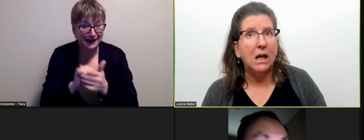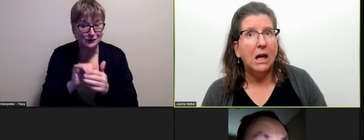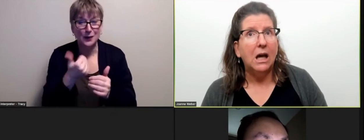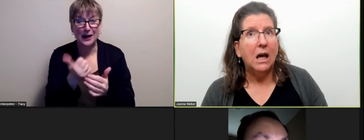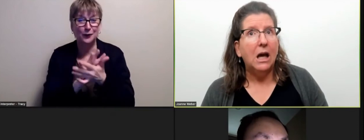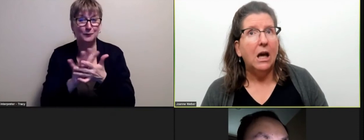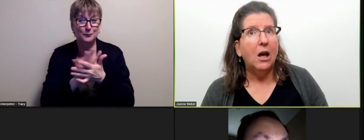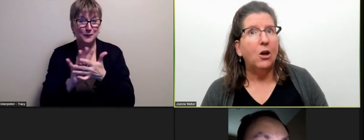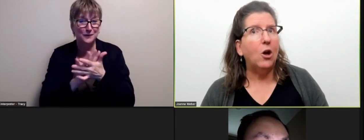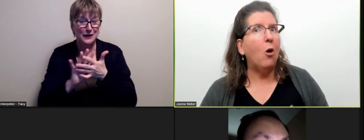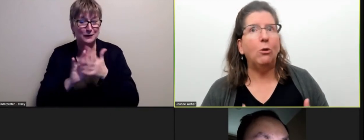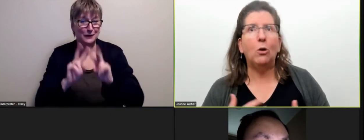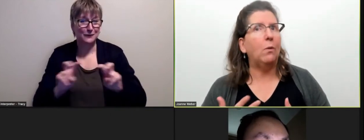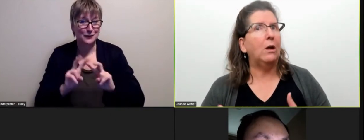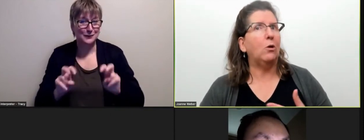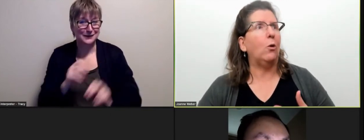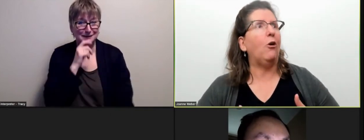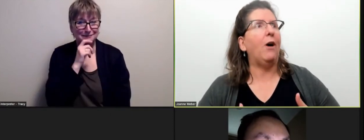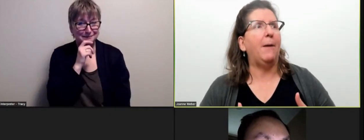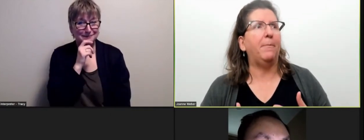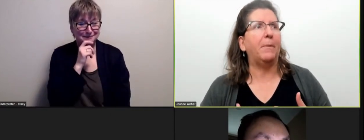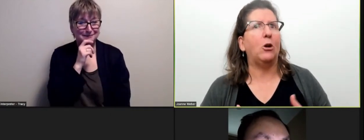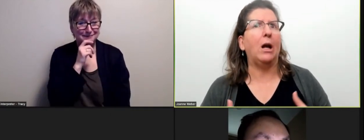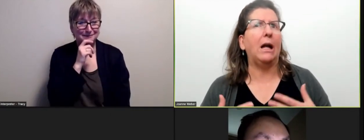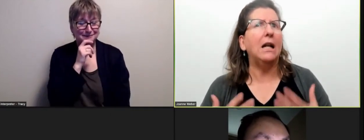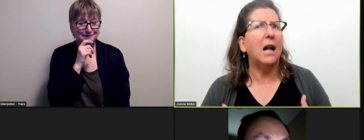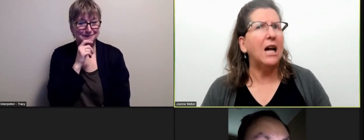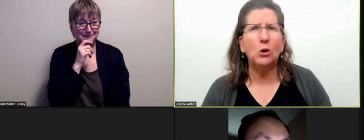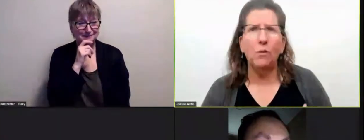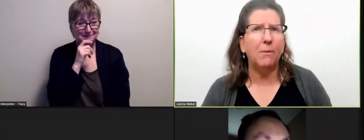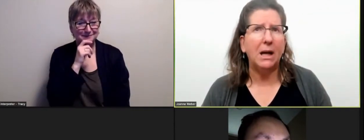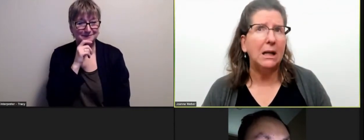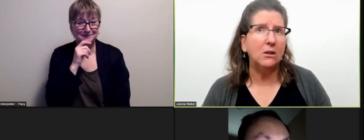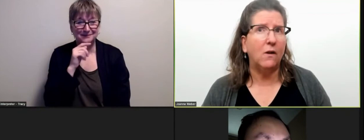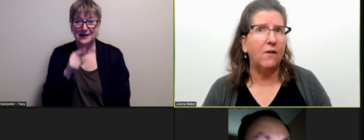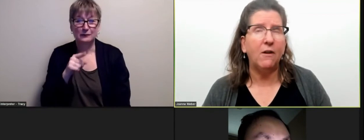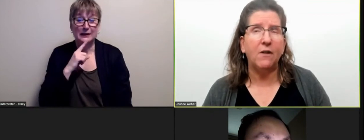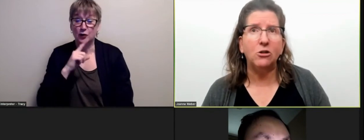You know your um your intellectual abilities are very, very strong.